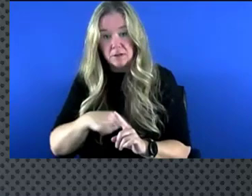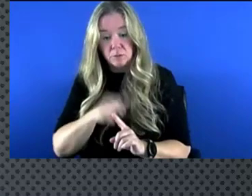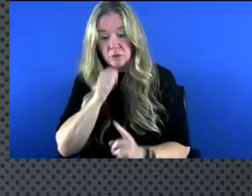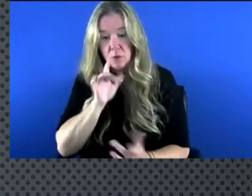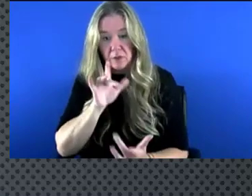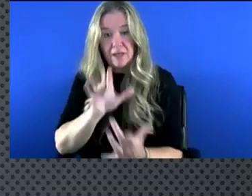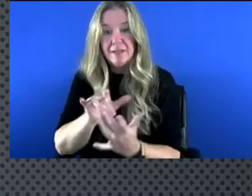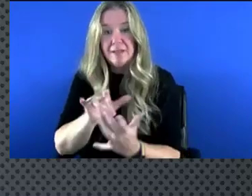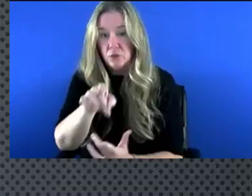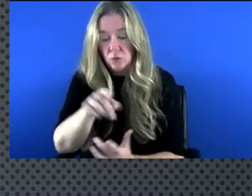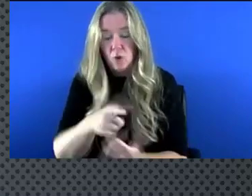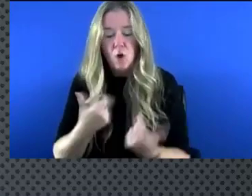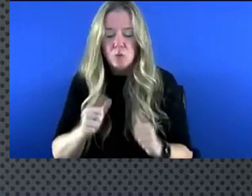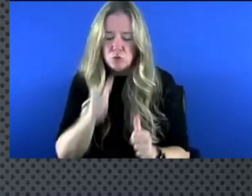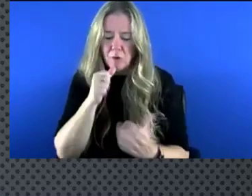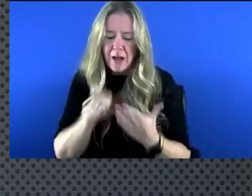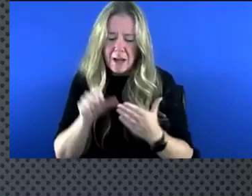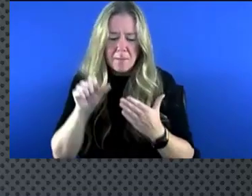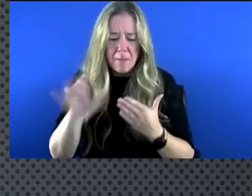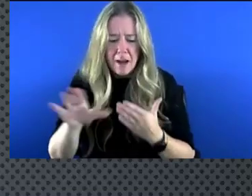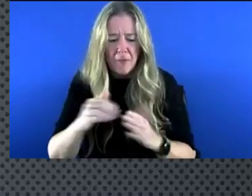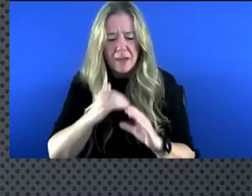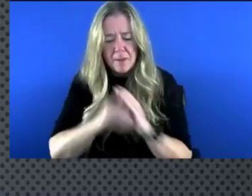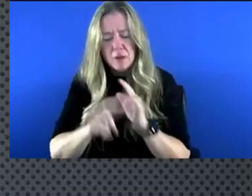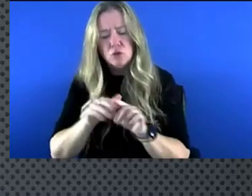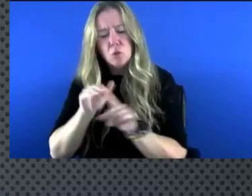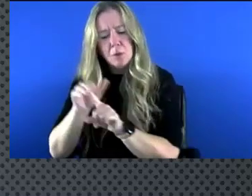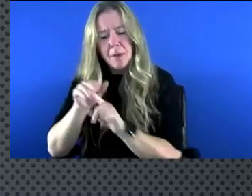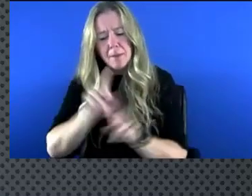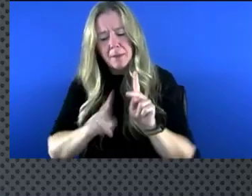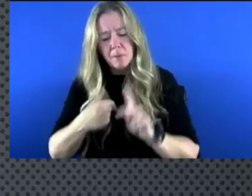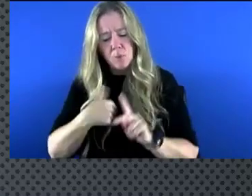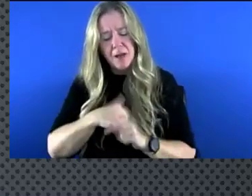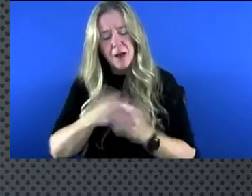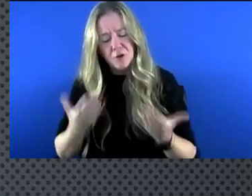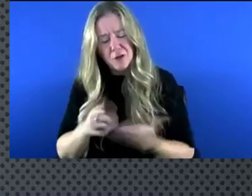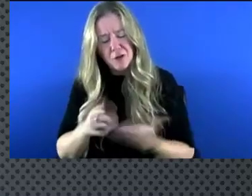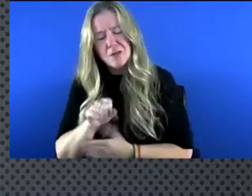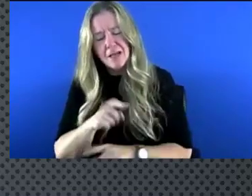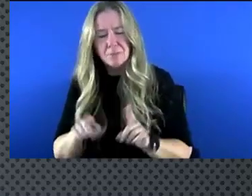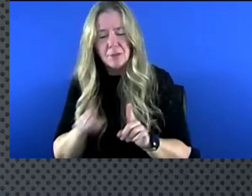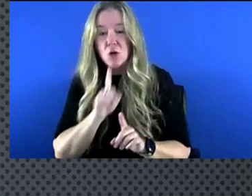some mailings and emails to remind people that we're here. But the reality is